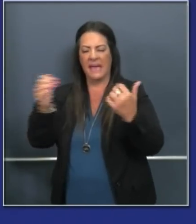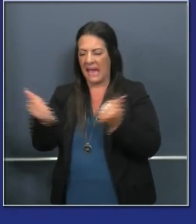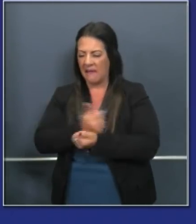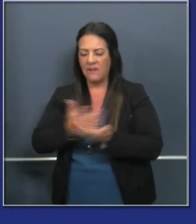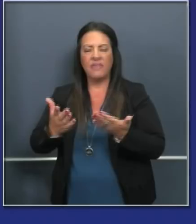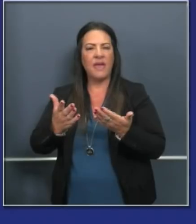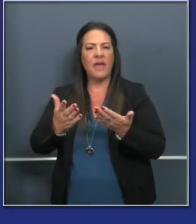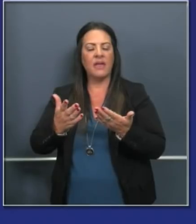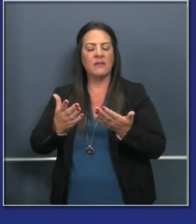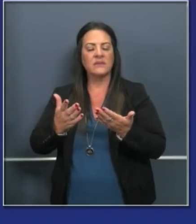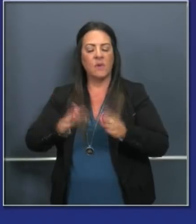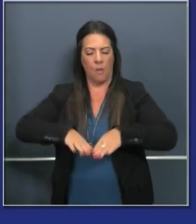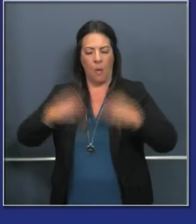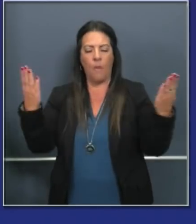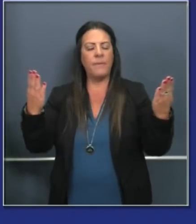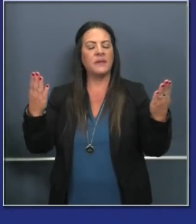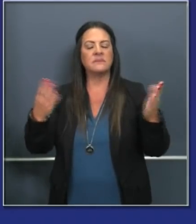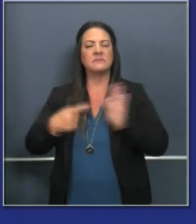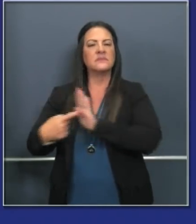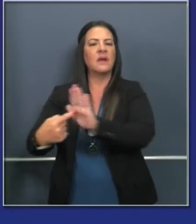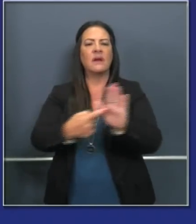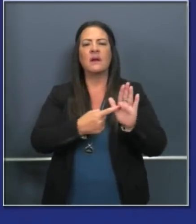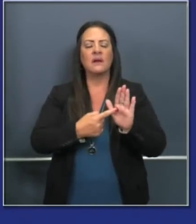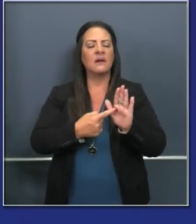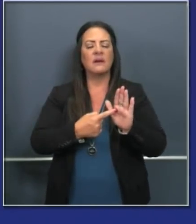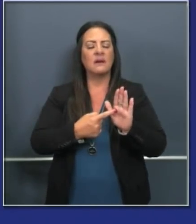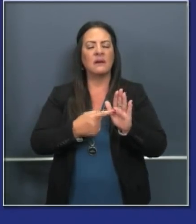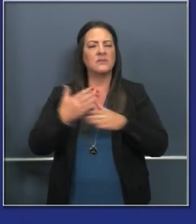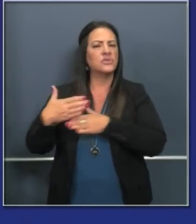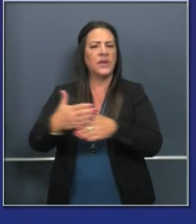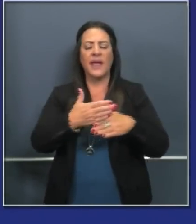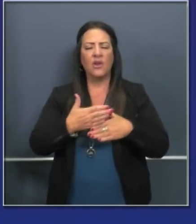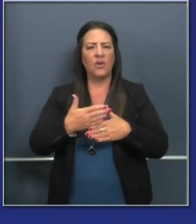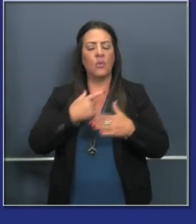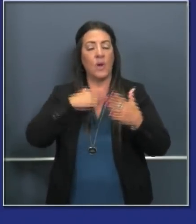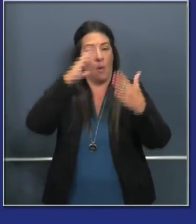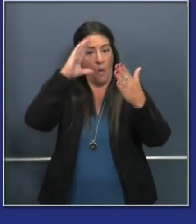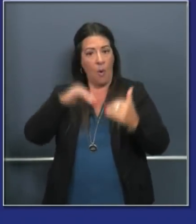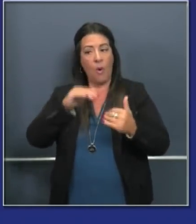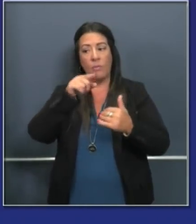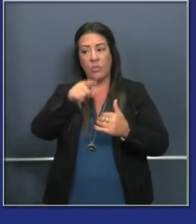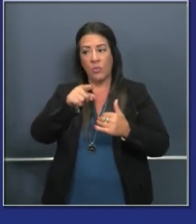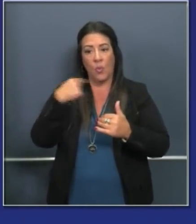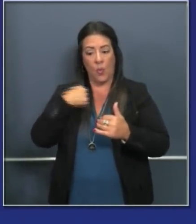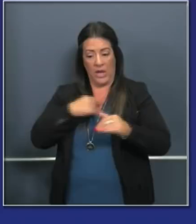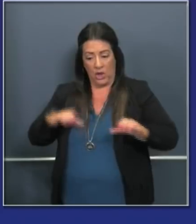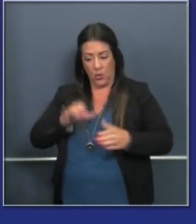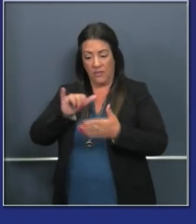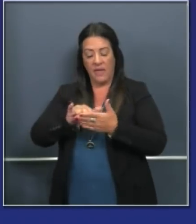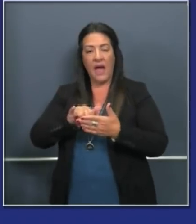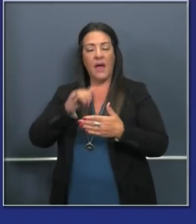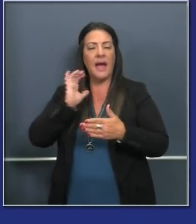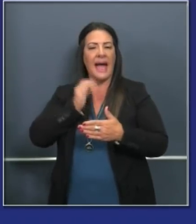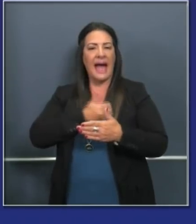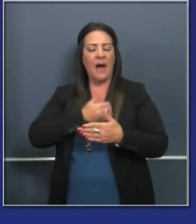TRANSPARENT AS POSSIBLE. GETTING COURAGE E ALL OF US WITH THE KNOWLEDGE THAT WE